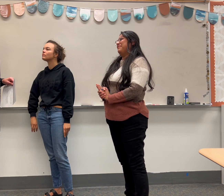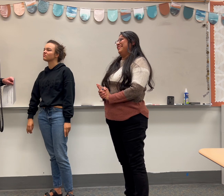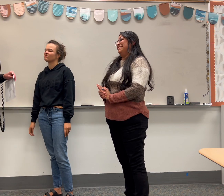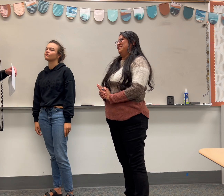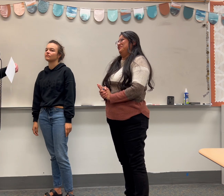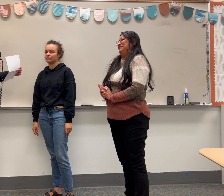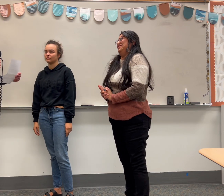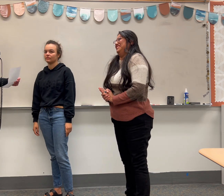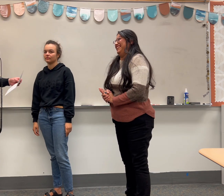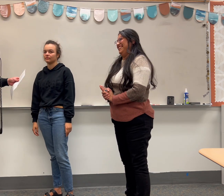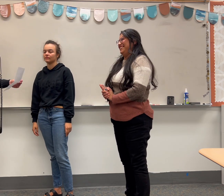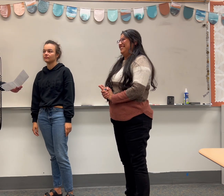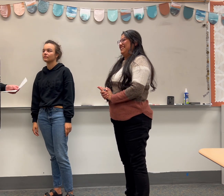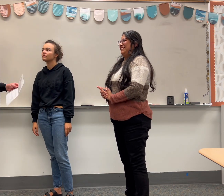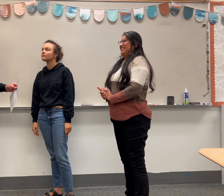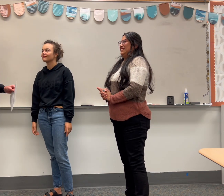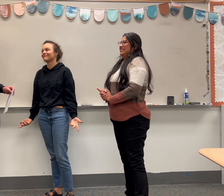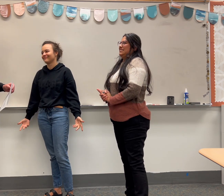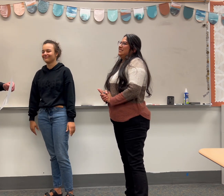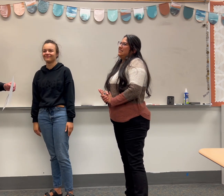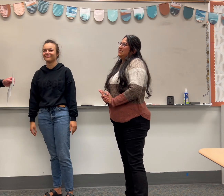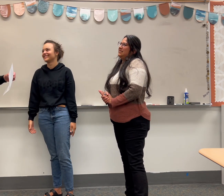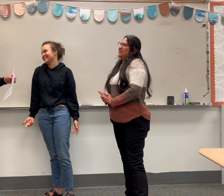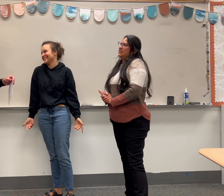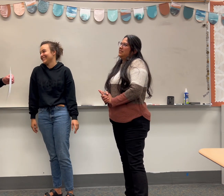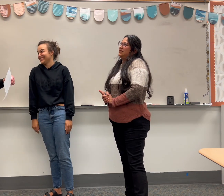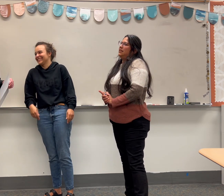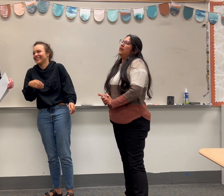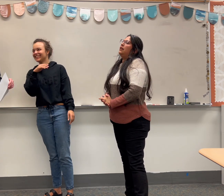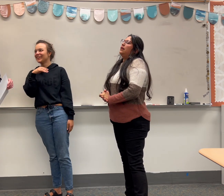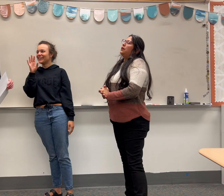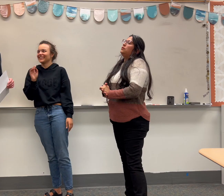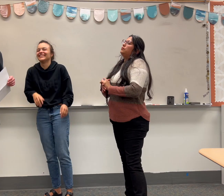other words that have changed recently besides computer which apparently was a long time ago